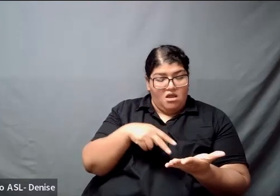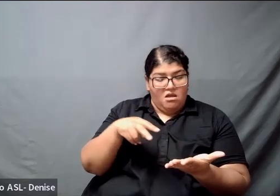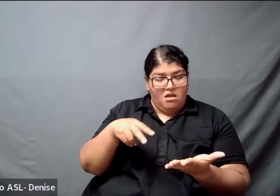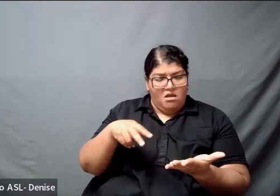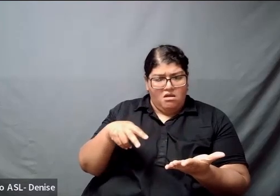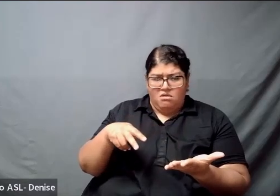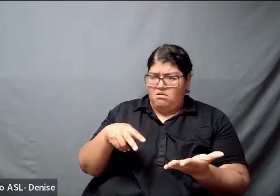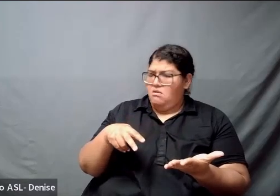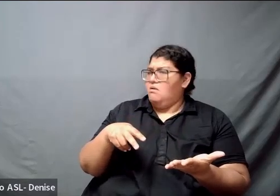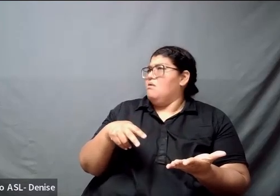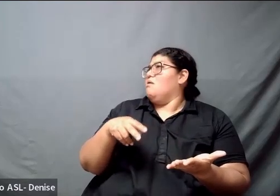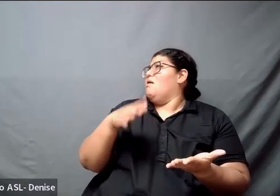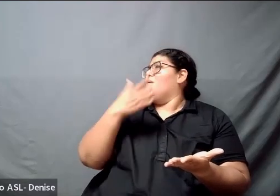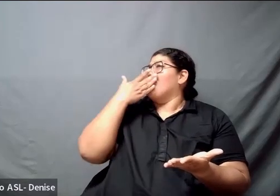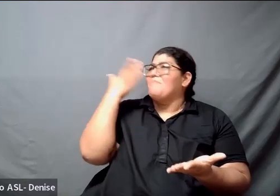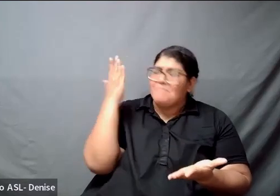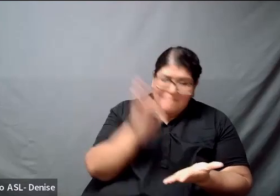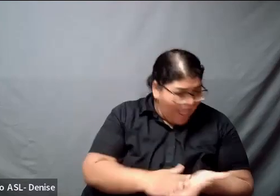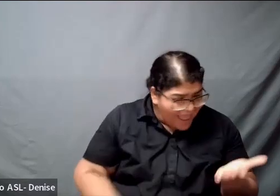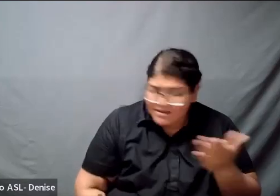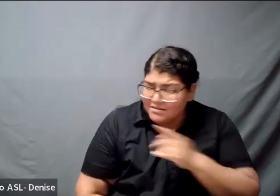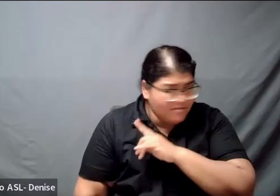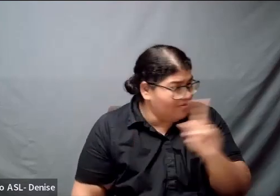They had Melissa taking her mom's hormone pills